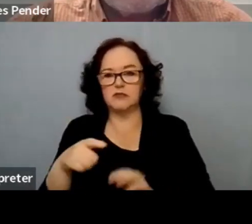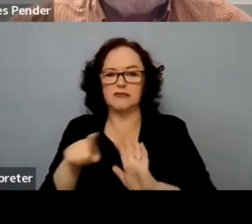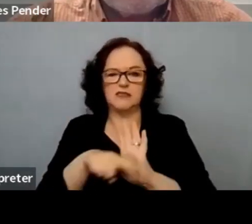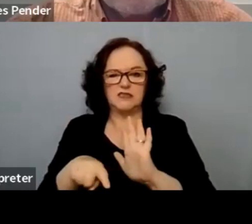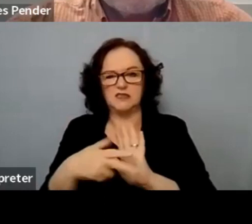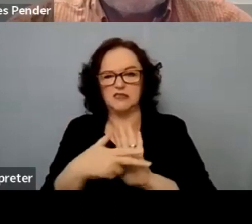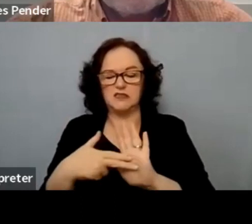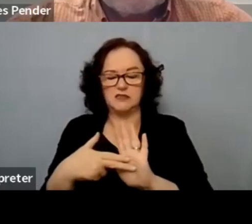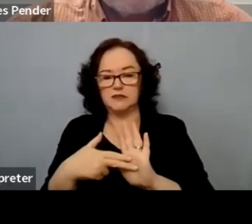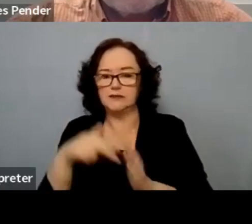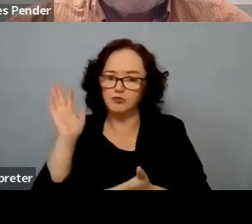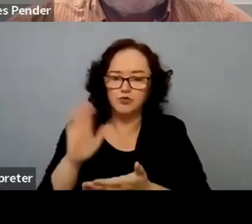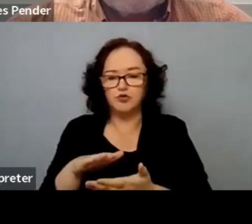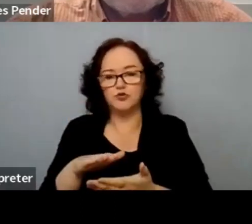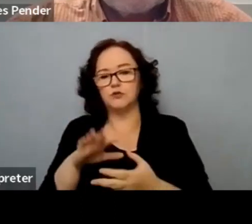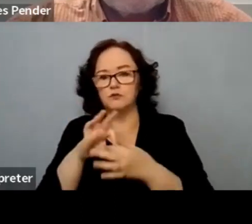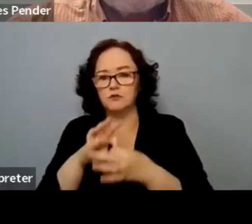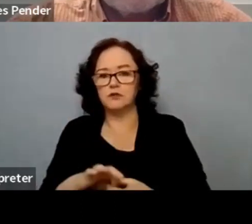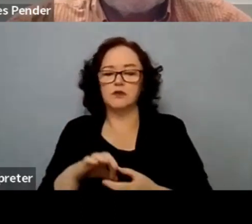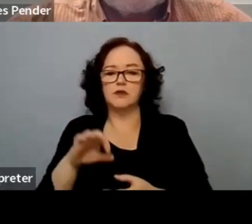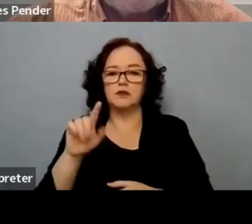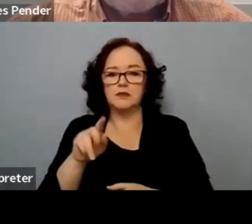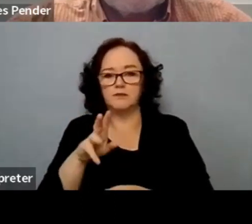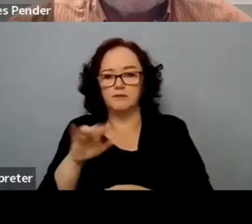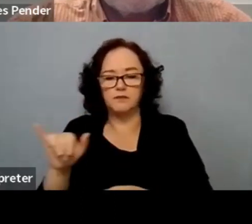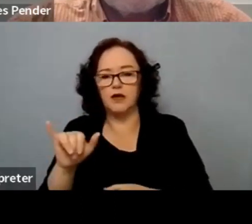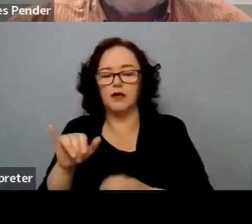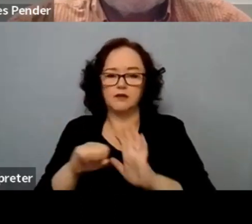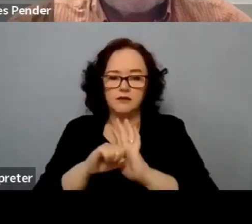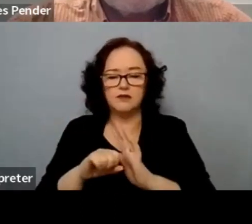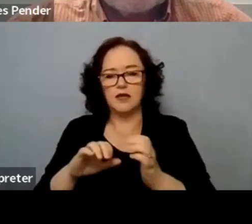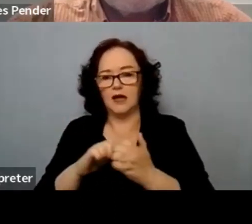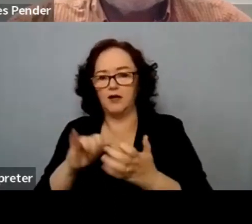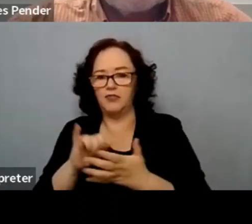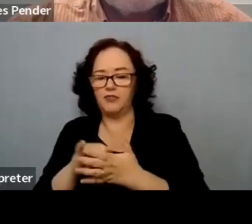brain injury symptomology and what that looks like and how that intersects with life for